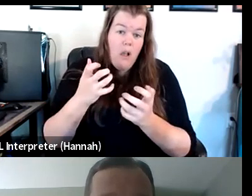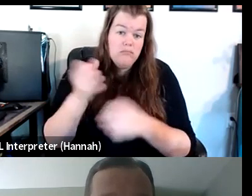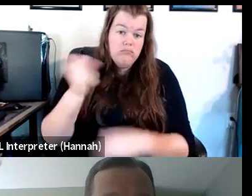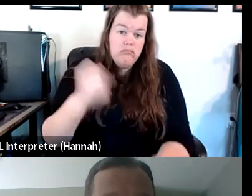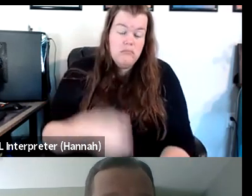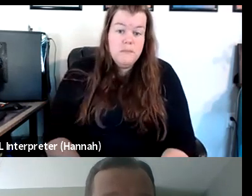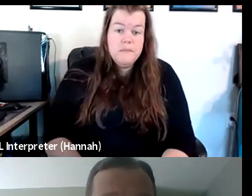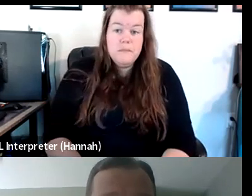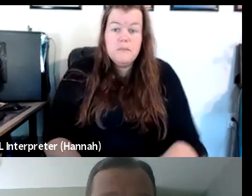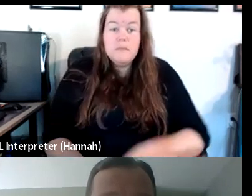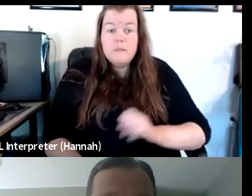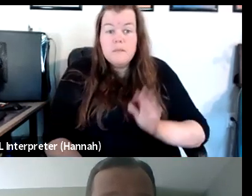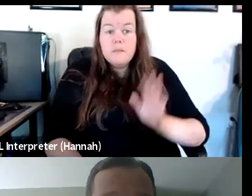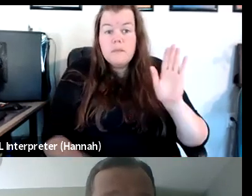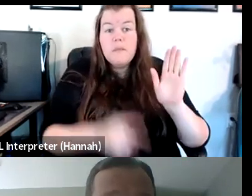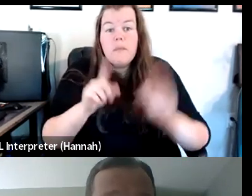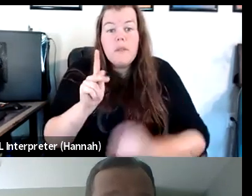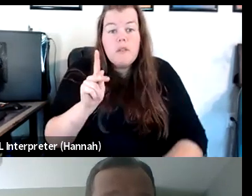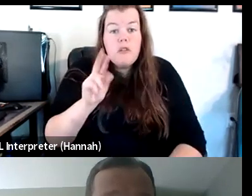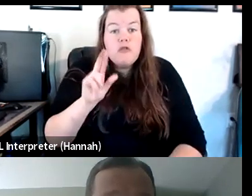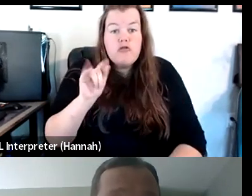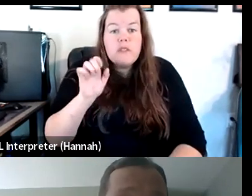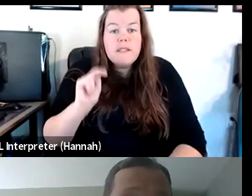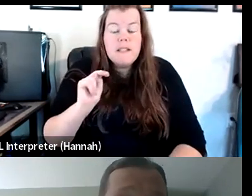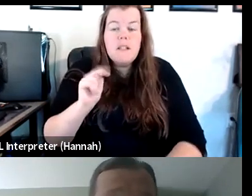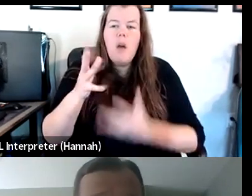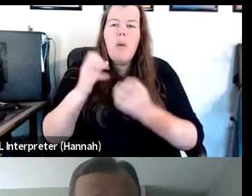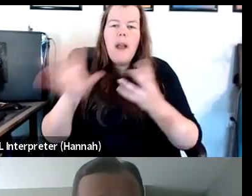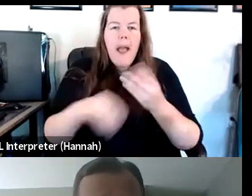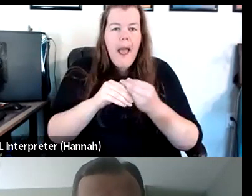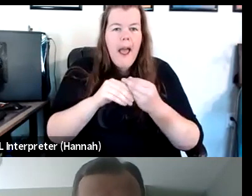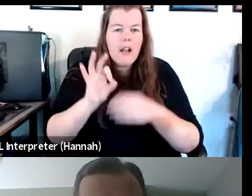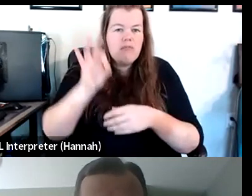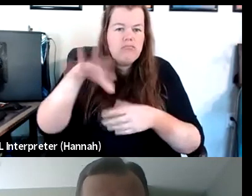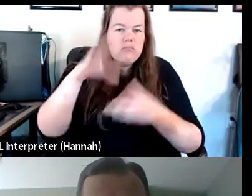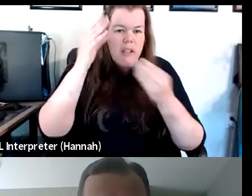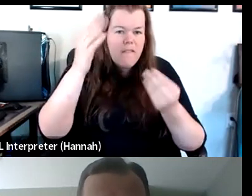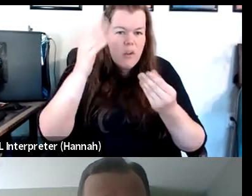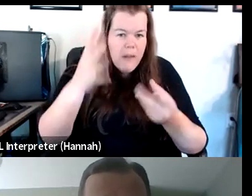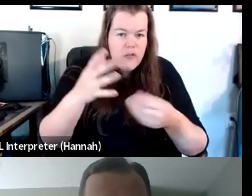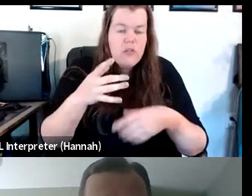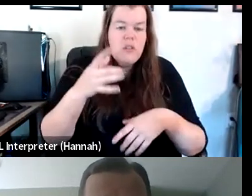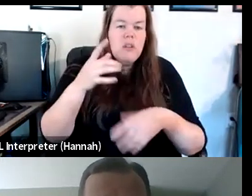This is Kristin and I'll just jump in to add a little bit of information there. Um